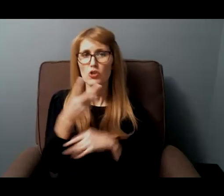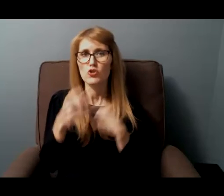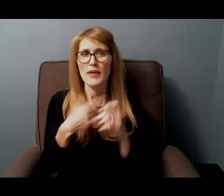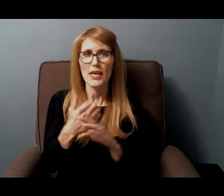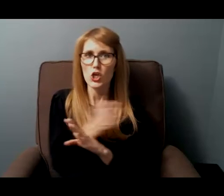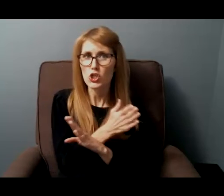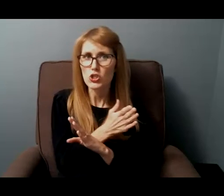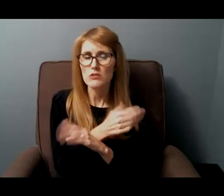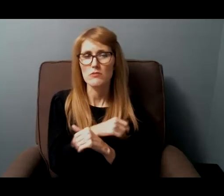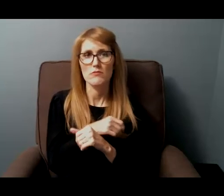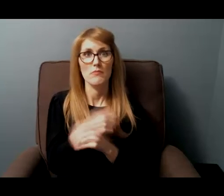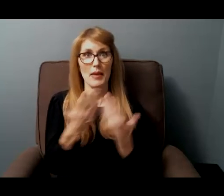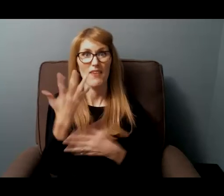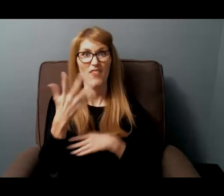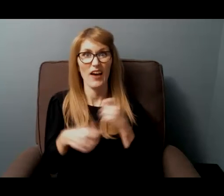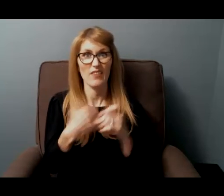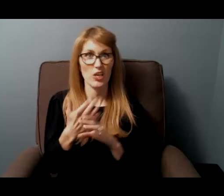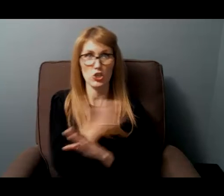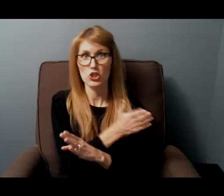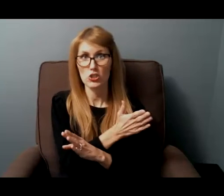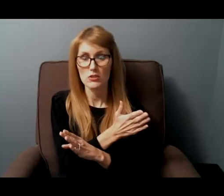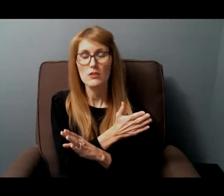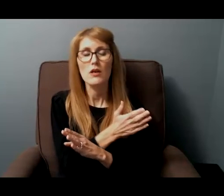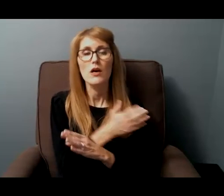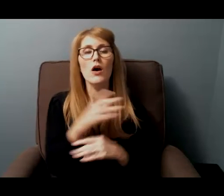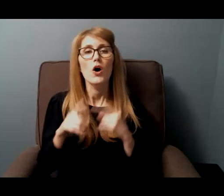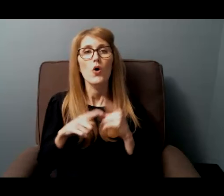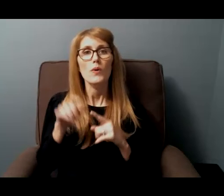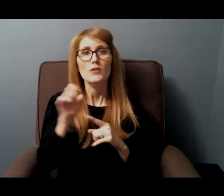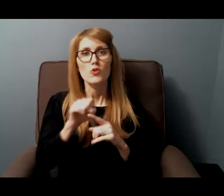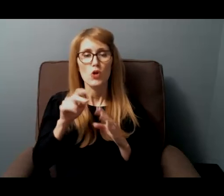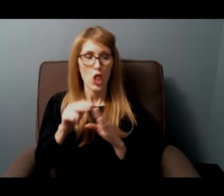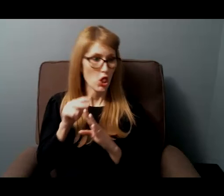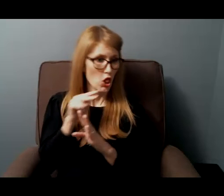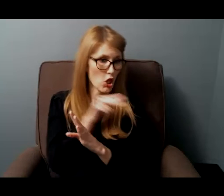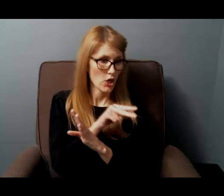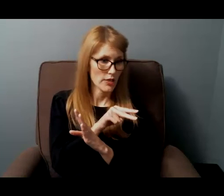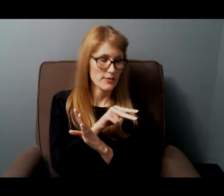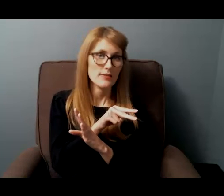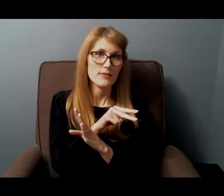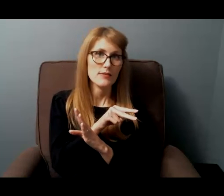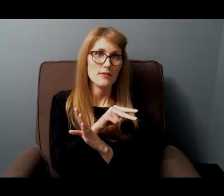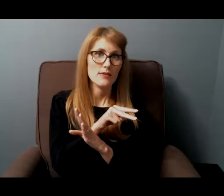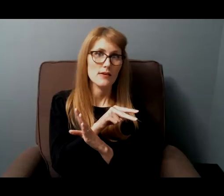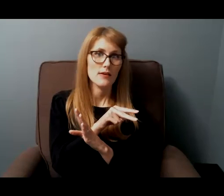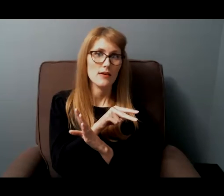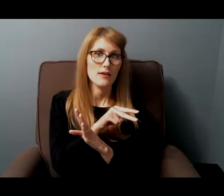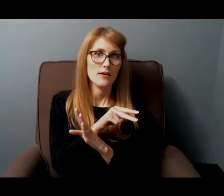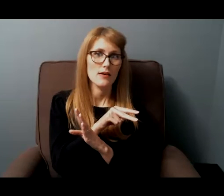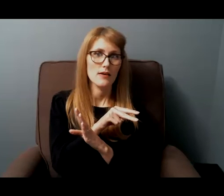maybe it's five years. When they look back, sort of imagine they kind of like run down to